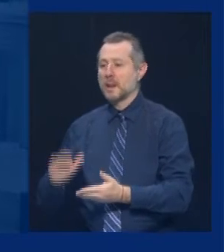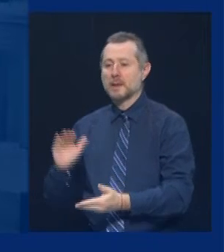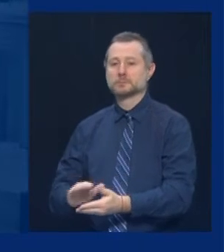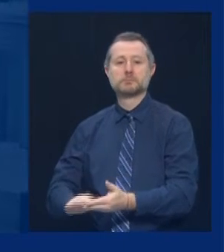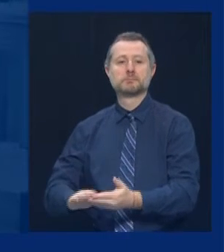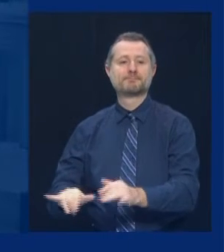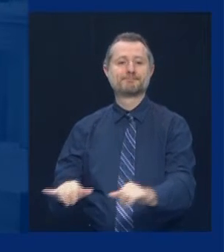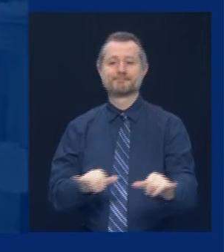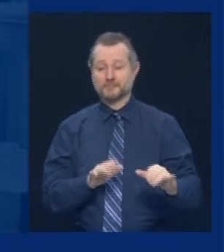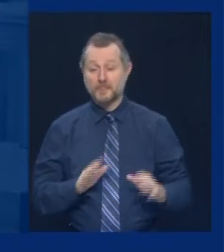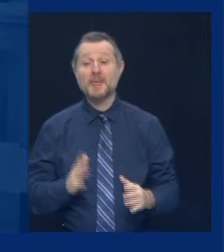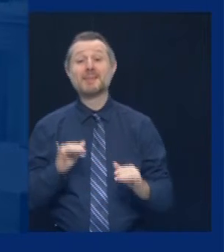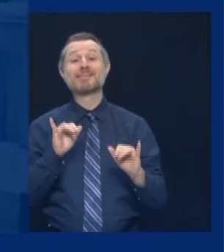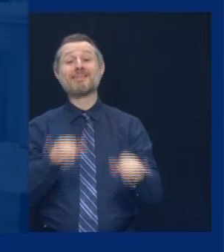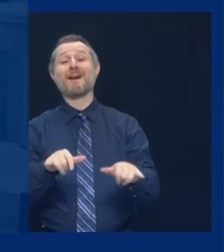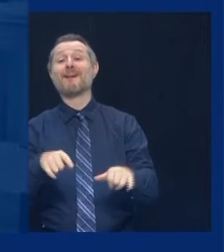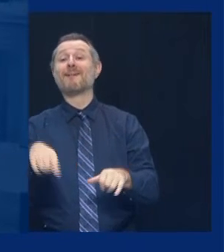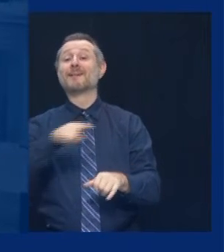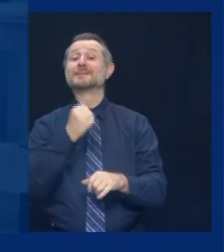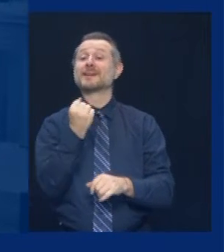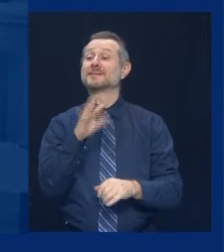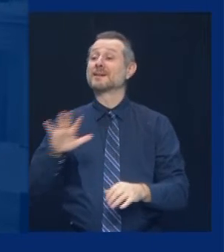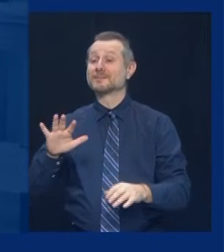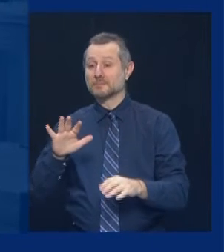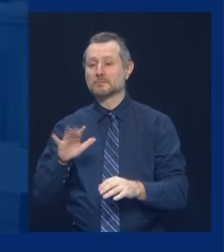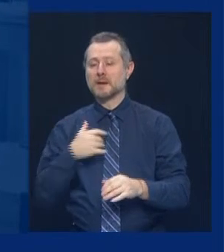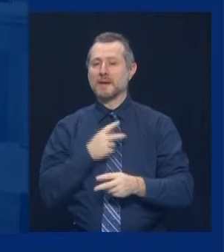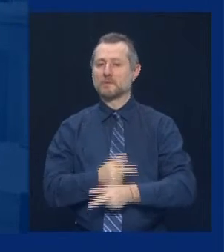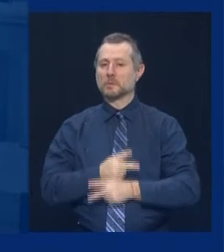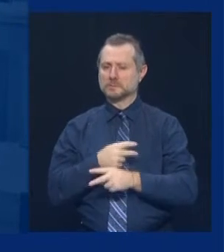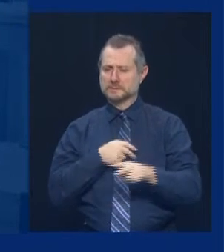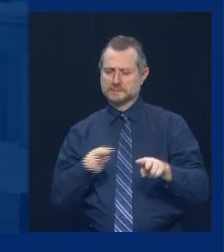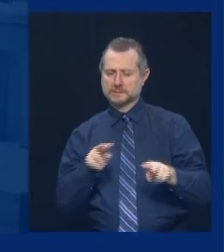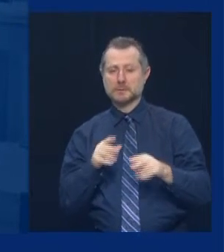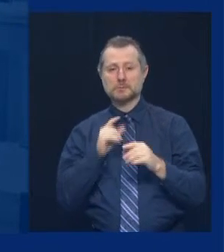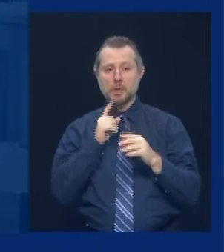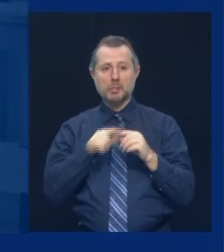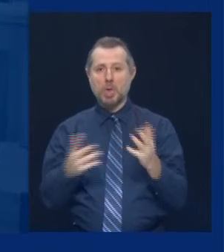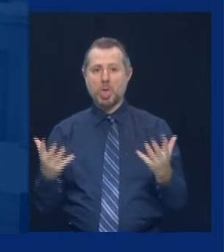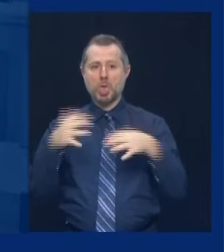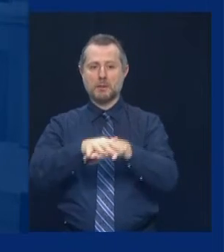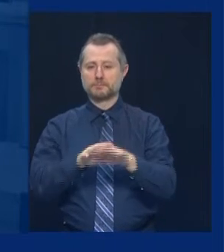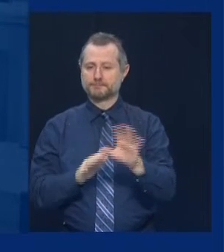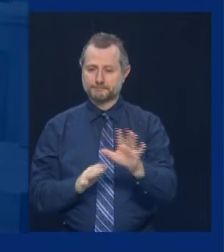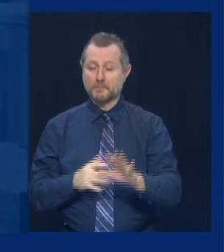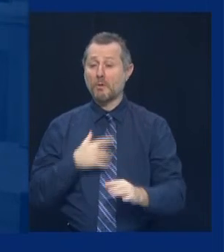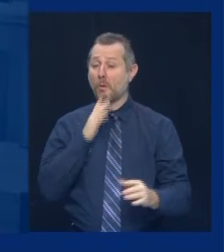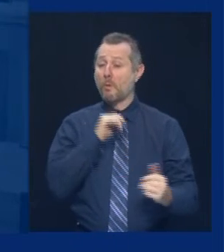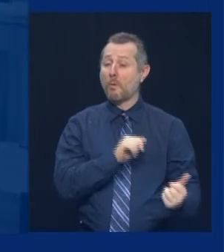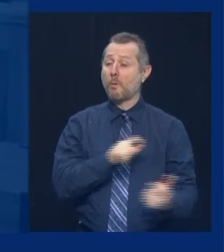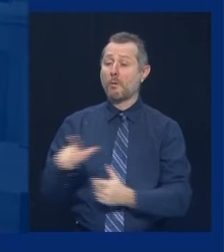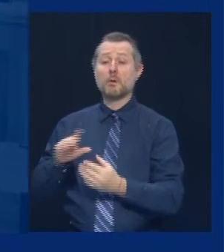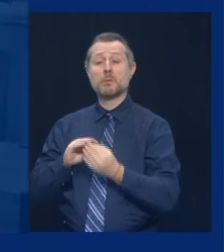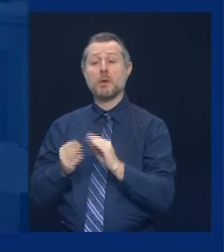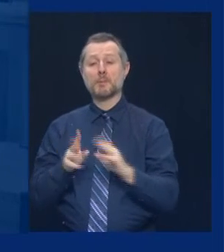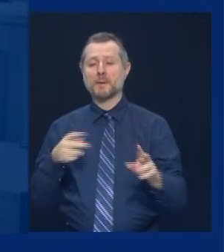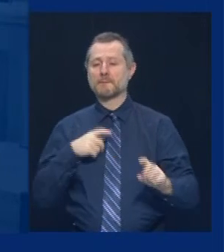MANY PEOPLE. SO, AGAIN, THESE WEEKEND NUMBERS I TAKE WITH A GRAIN OF SALT.